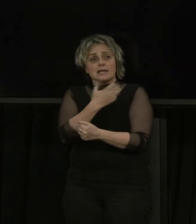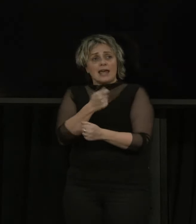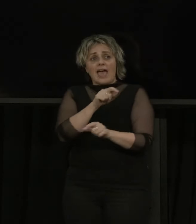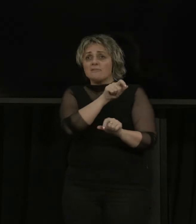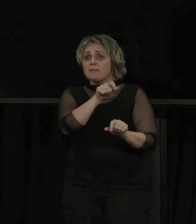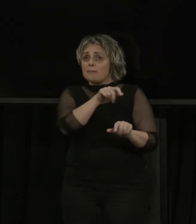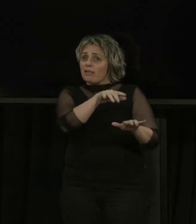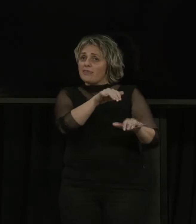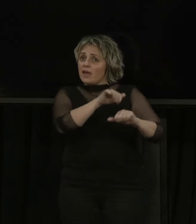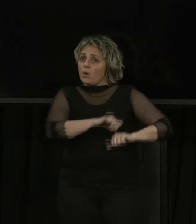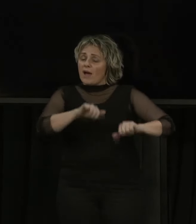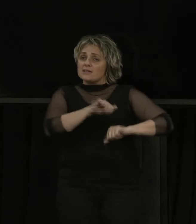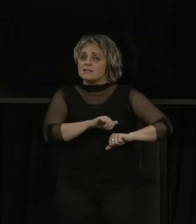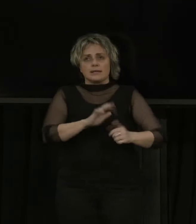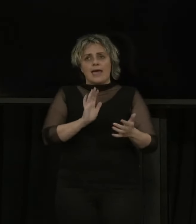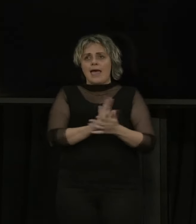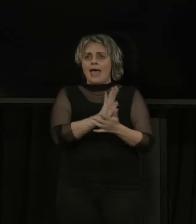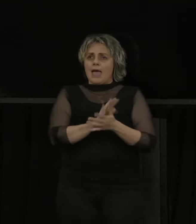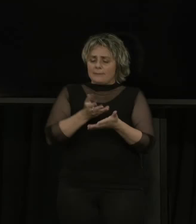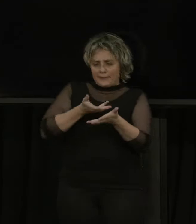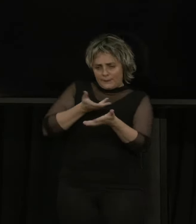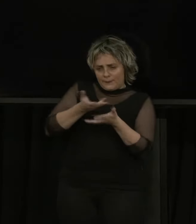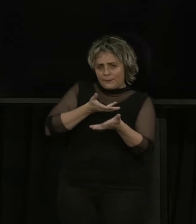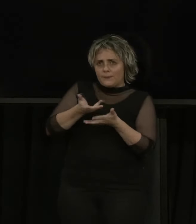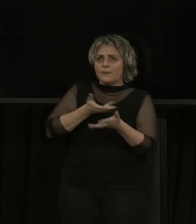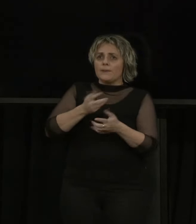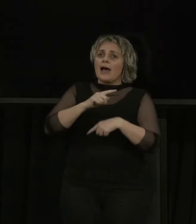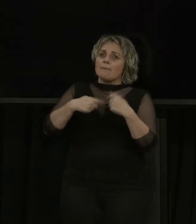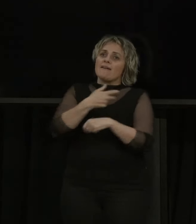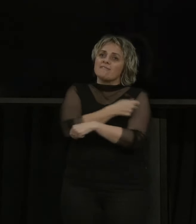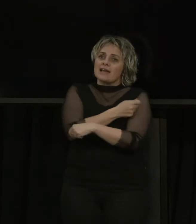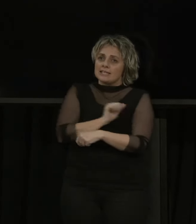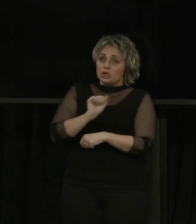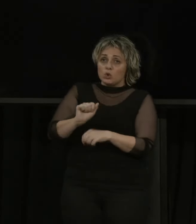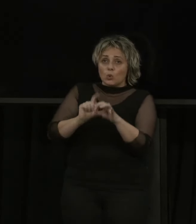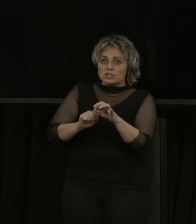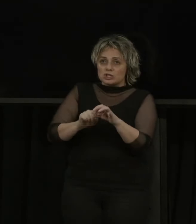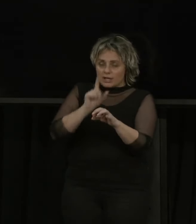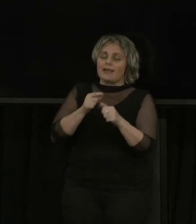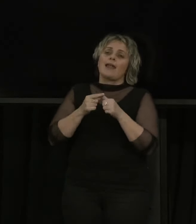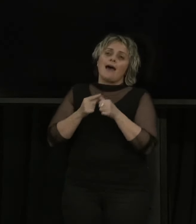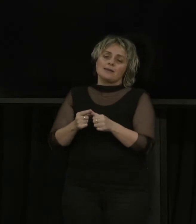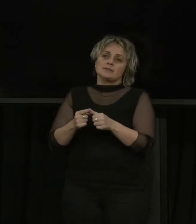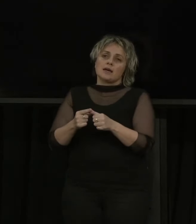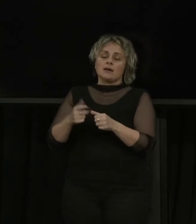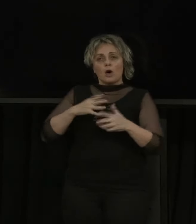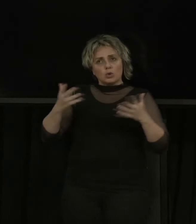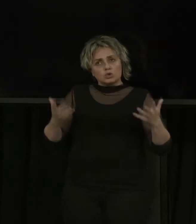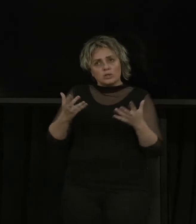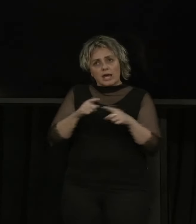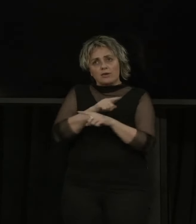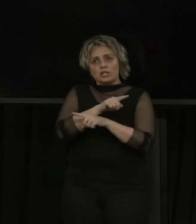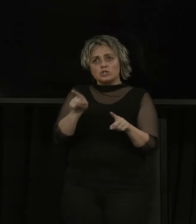provider you trust, even if you don't have a doctor or you are not enrolled with a GP, at our vaccination centres we have health professionals who are